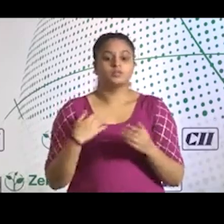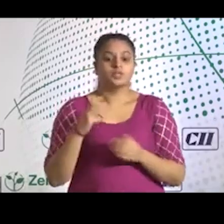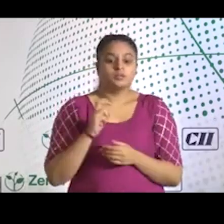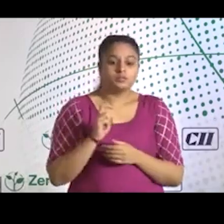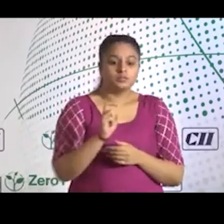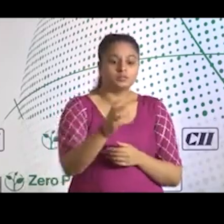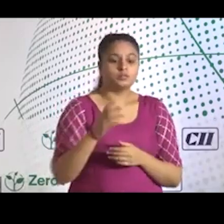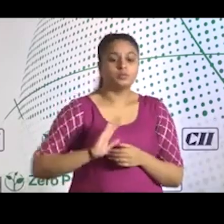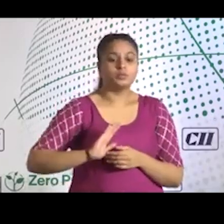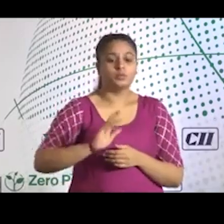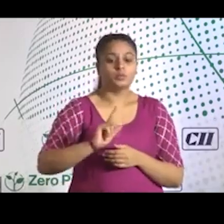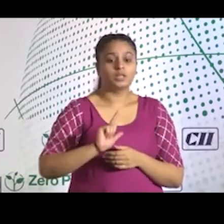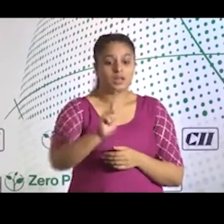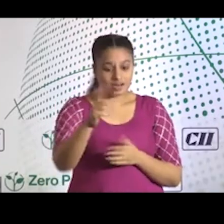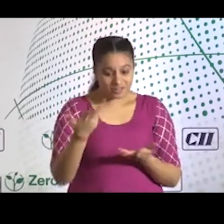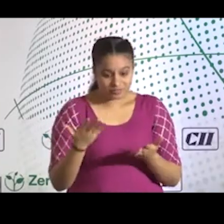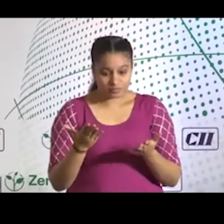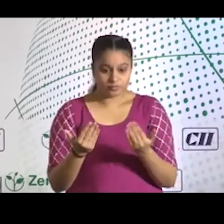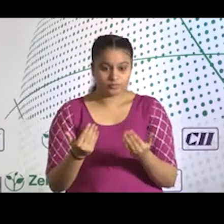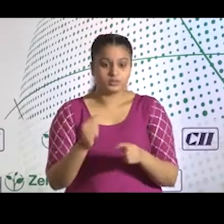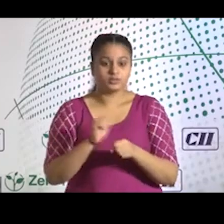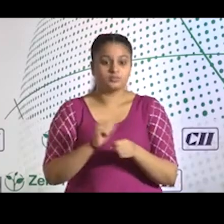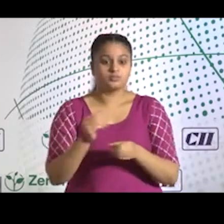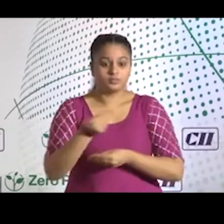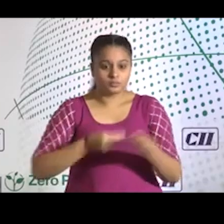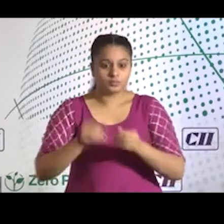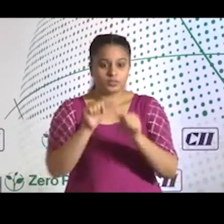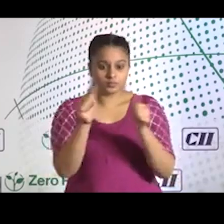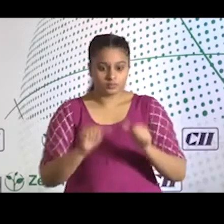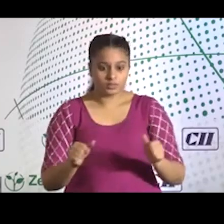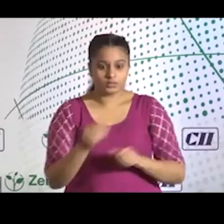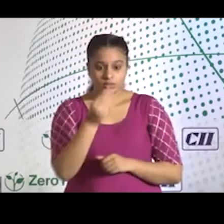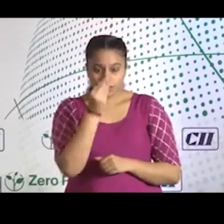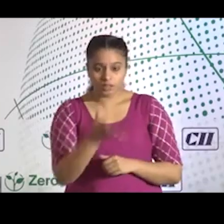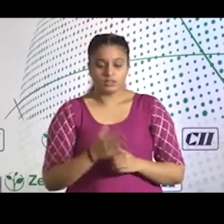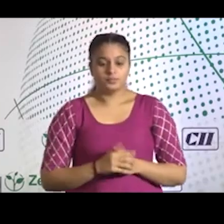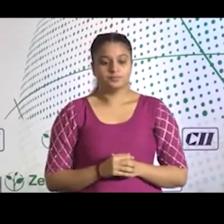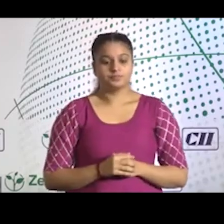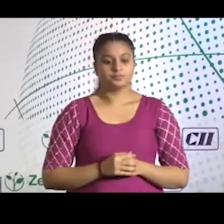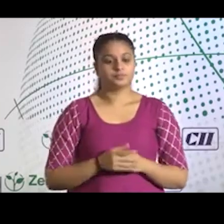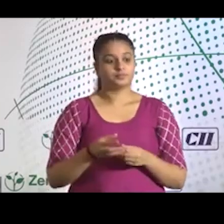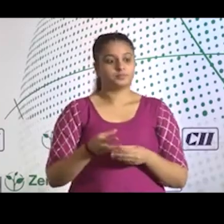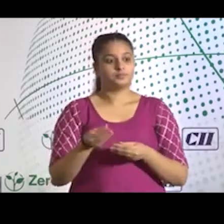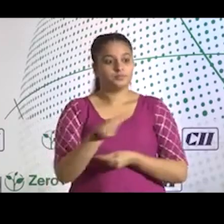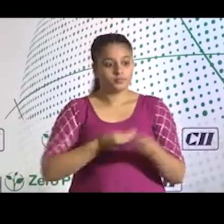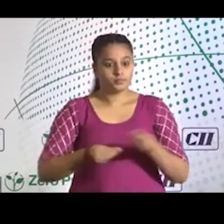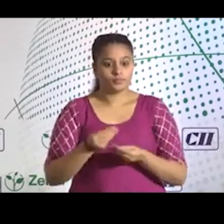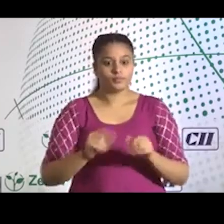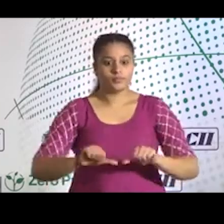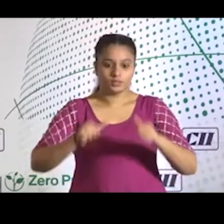into a market model stage where market failure is not there. In fact, market success is there.